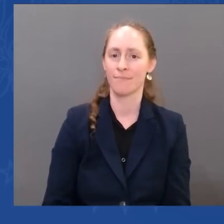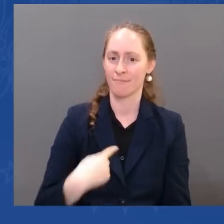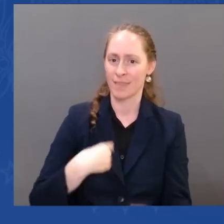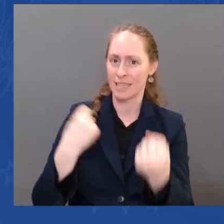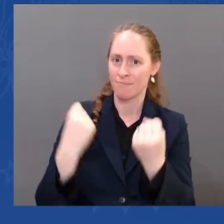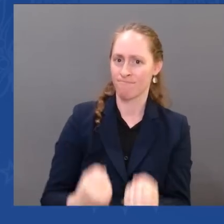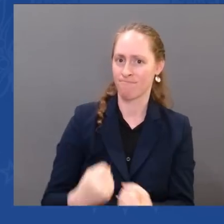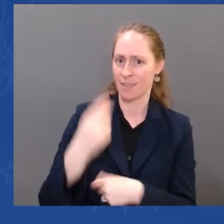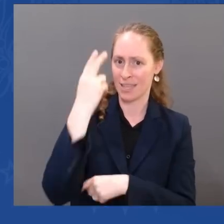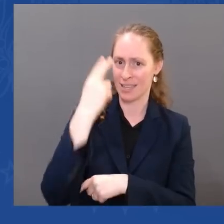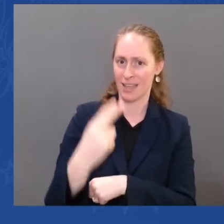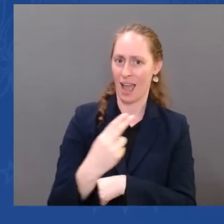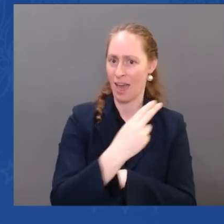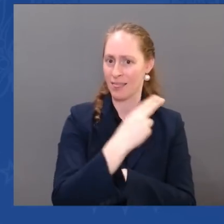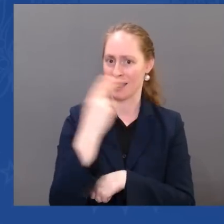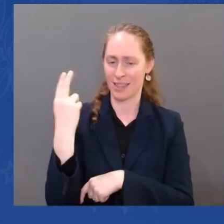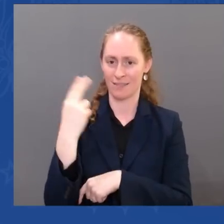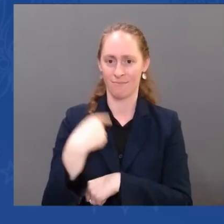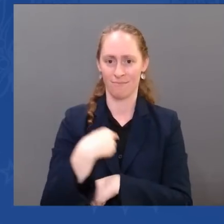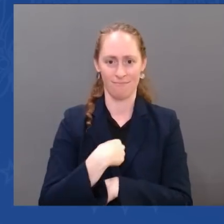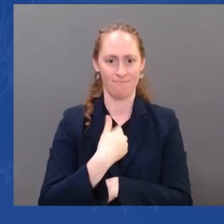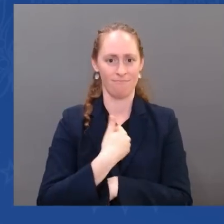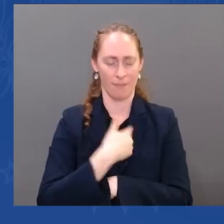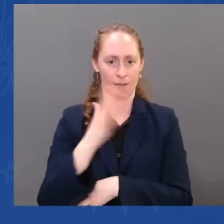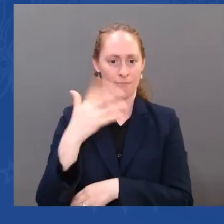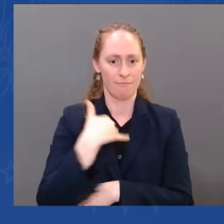I -- the Pope is not real crazy about my change.